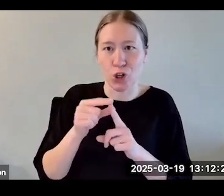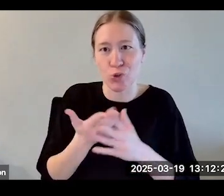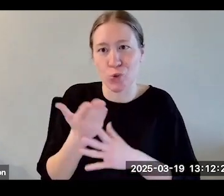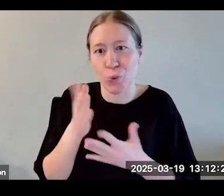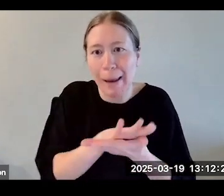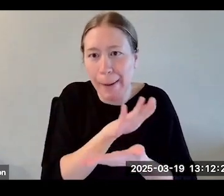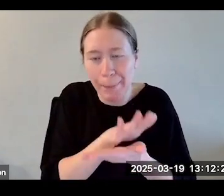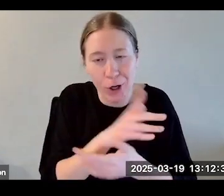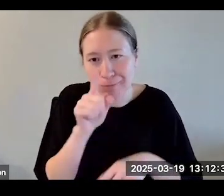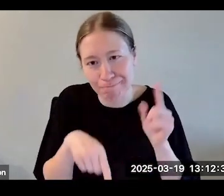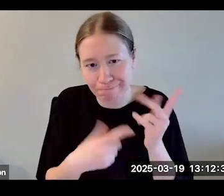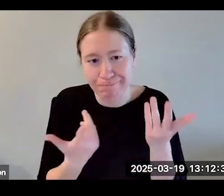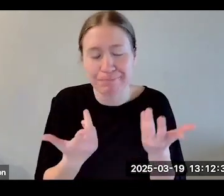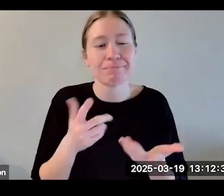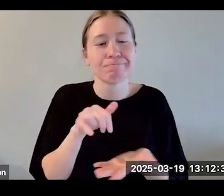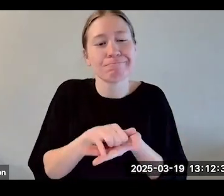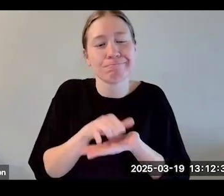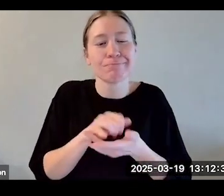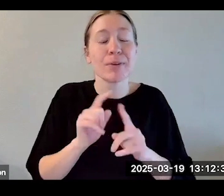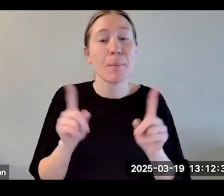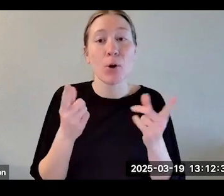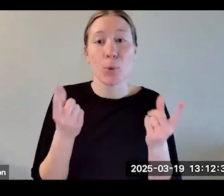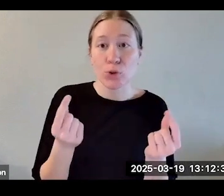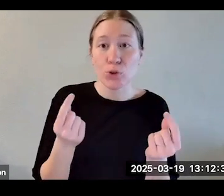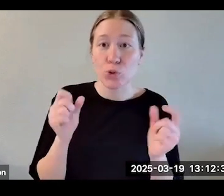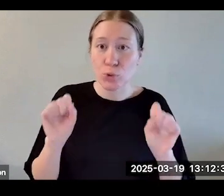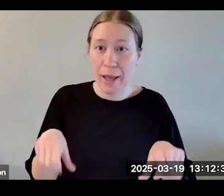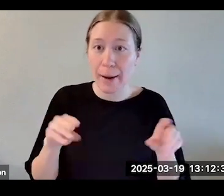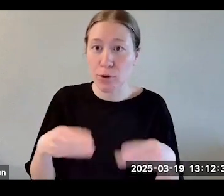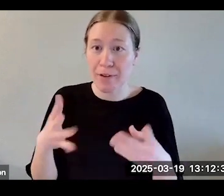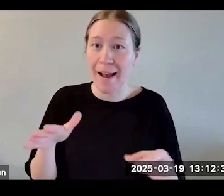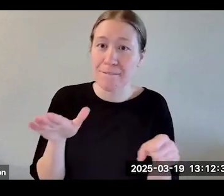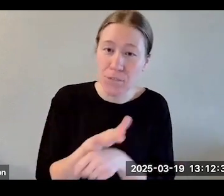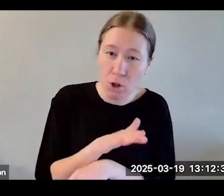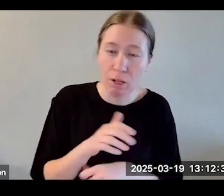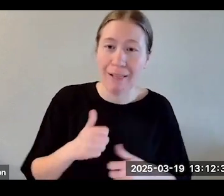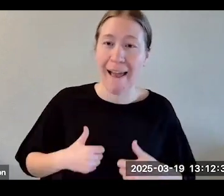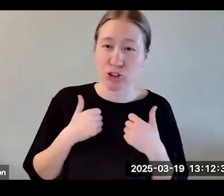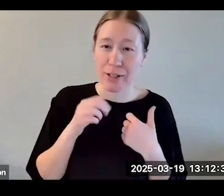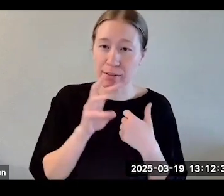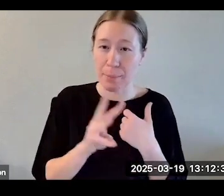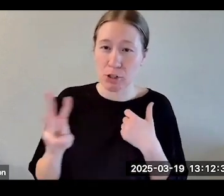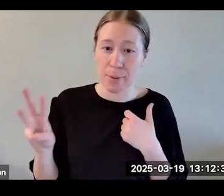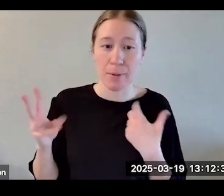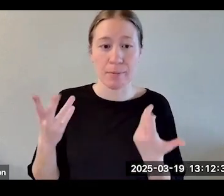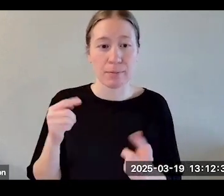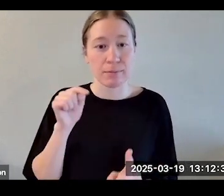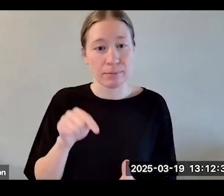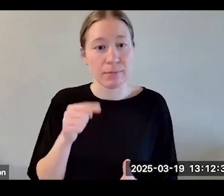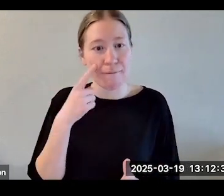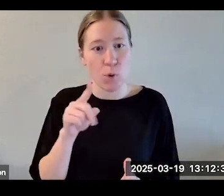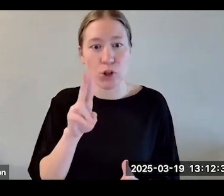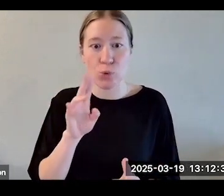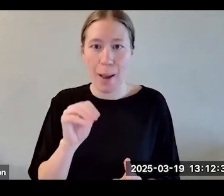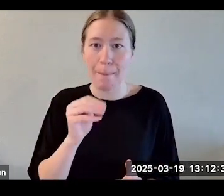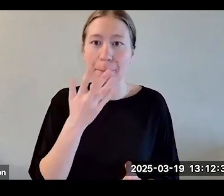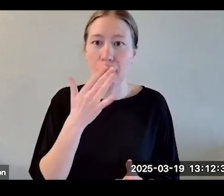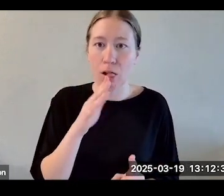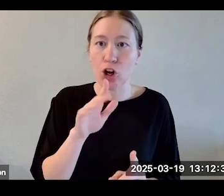and then provide your URL. So for information on color accessibility, visit U-M's Color Brand Guide, colon,